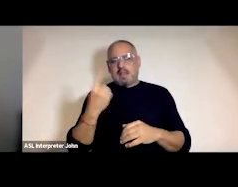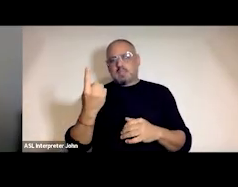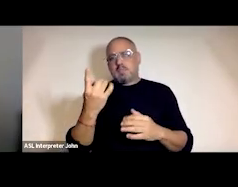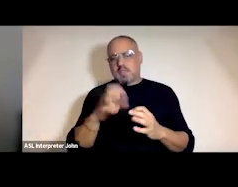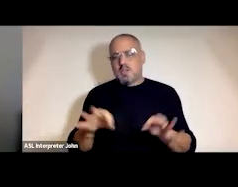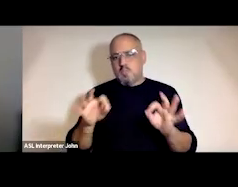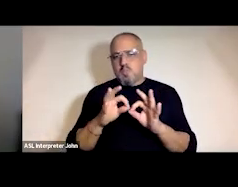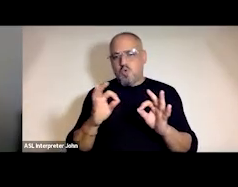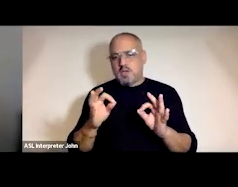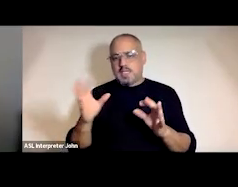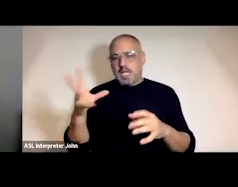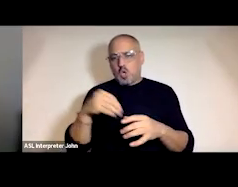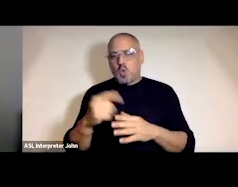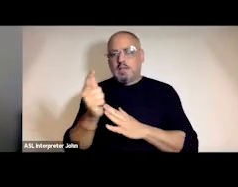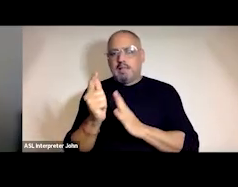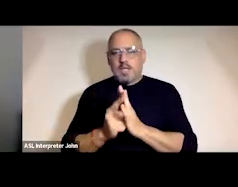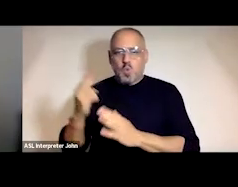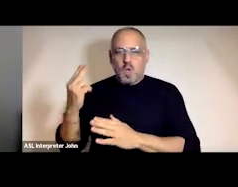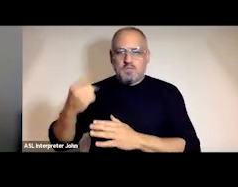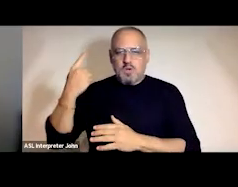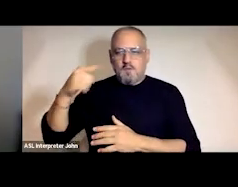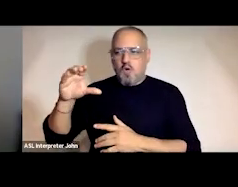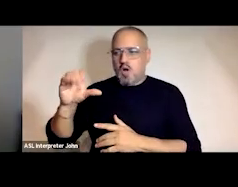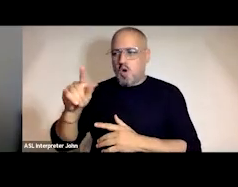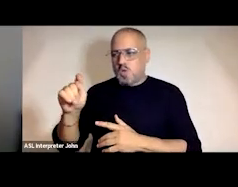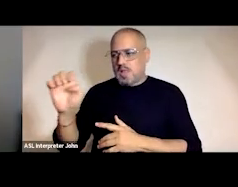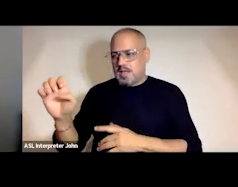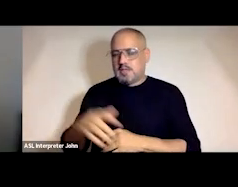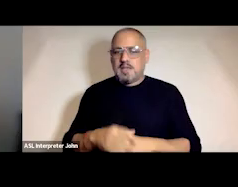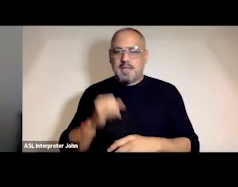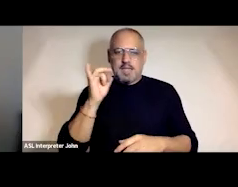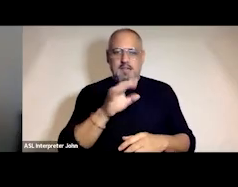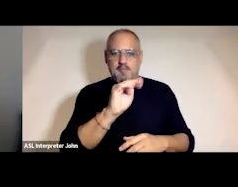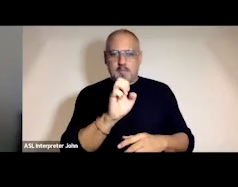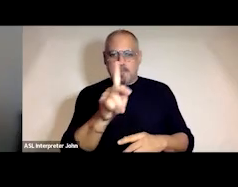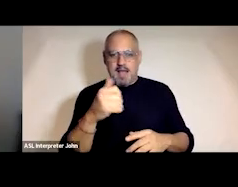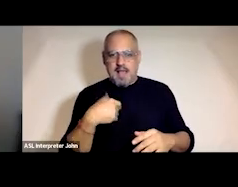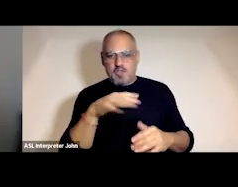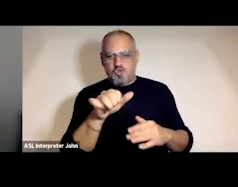to include in legal history for Colette. Similar if you had Mike as your practice case study,